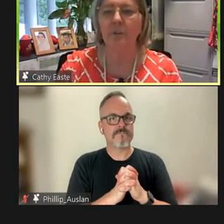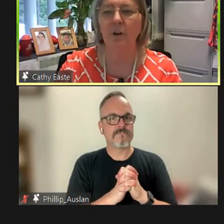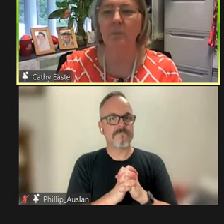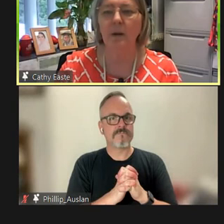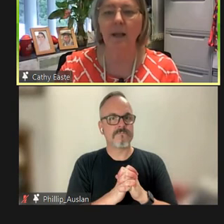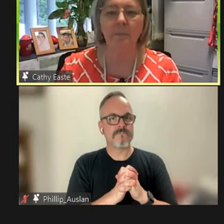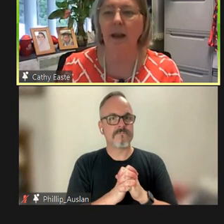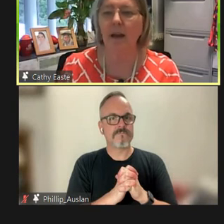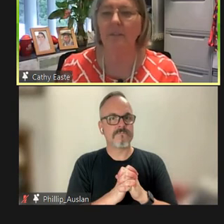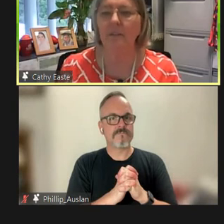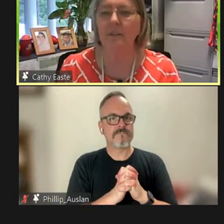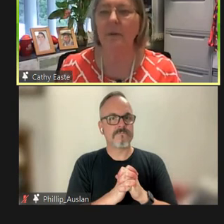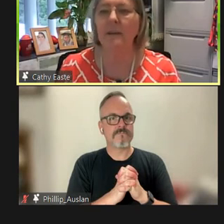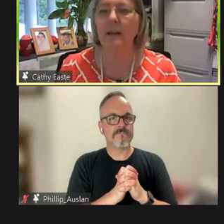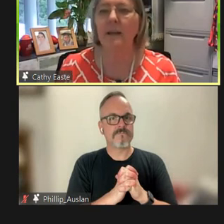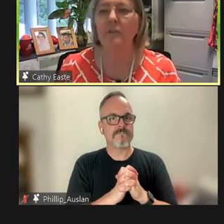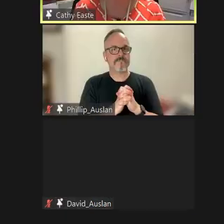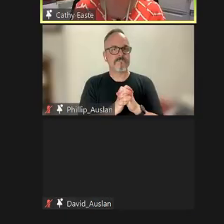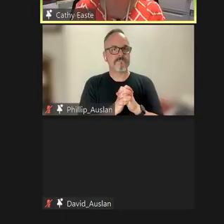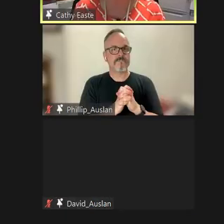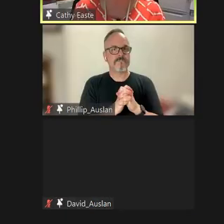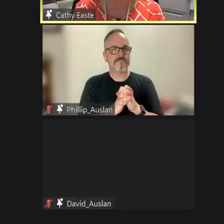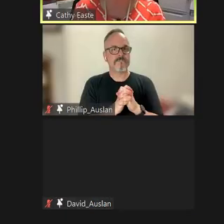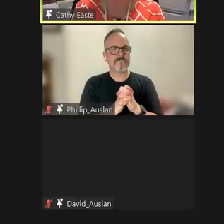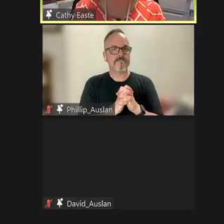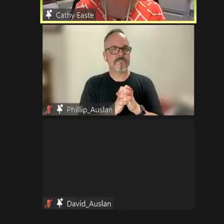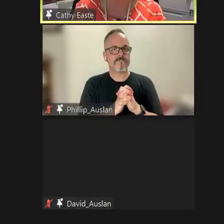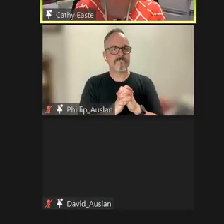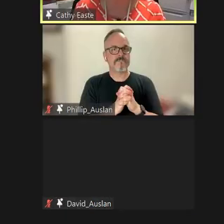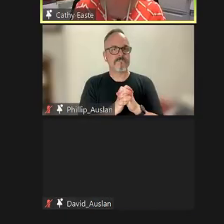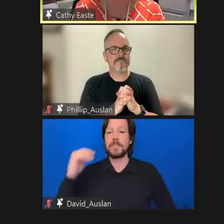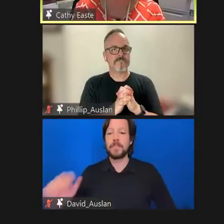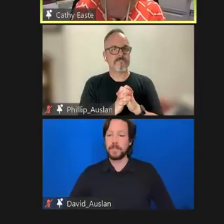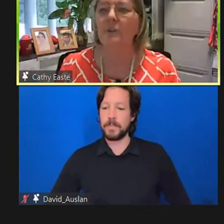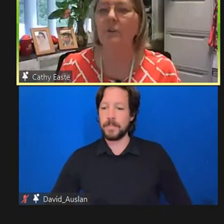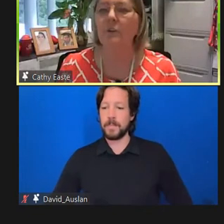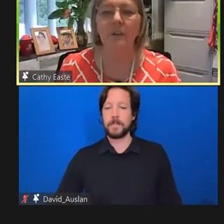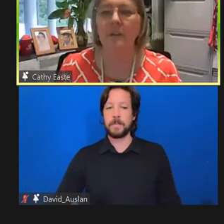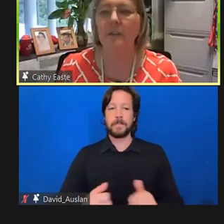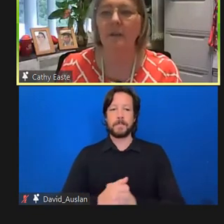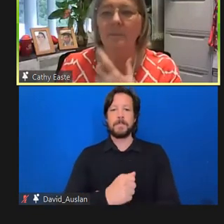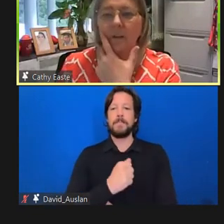Don't complain about having to spend extras on support. Phillip has frozen, so sorry. Yep.